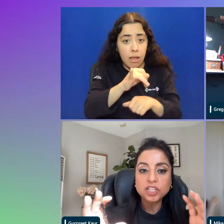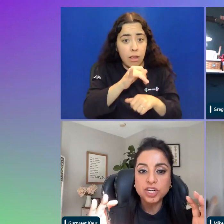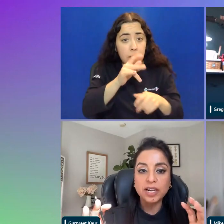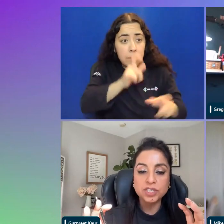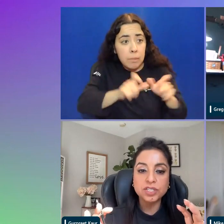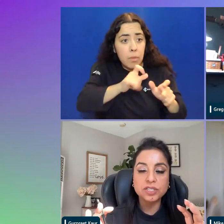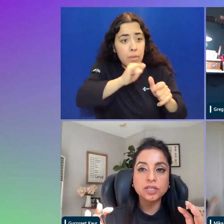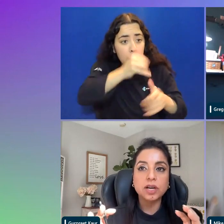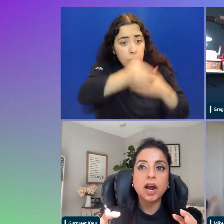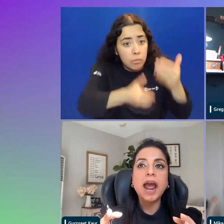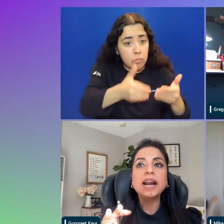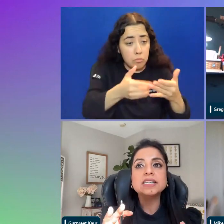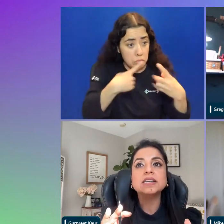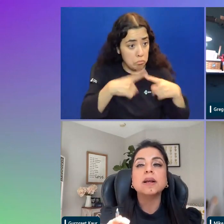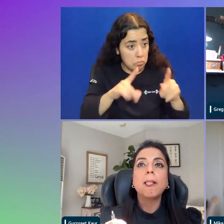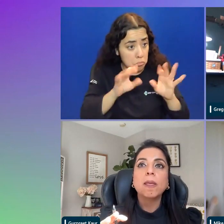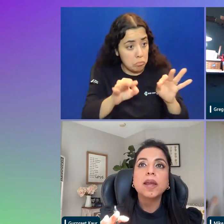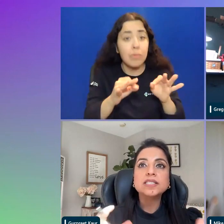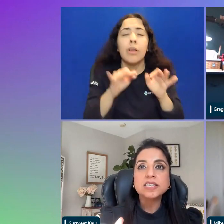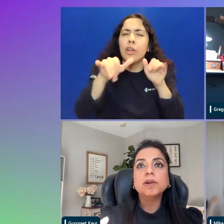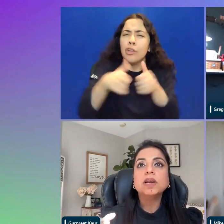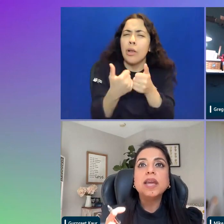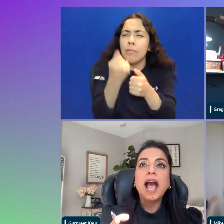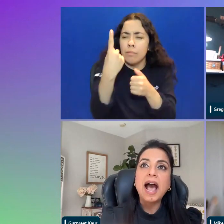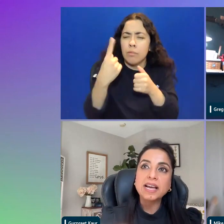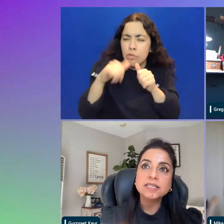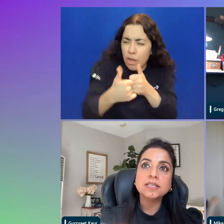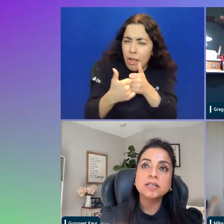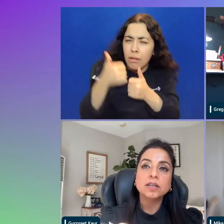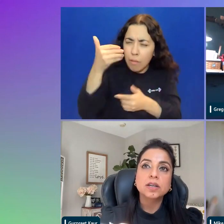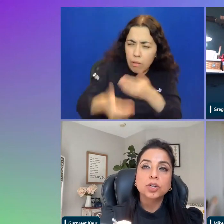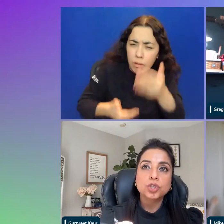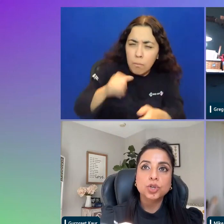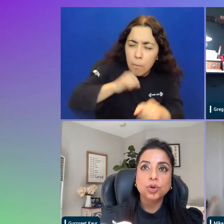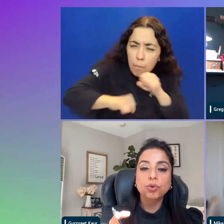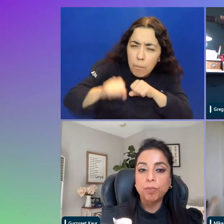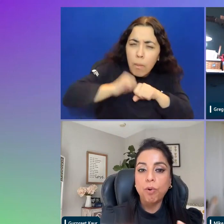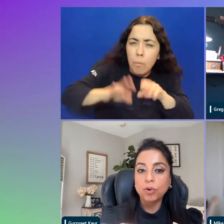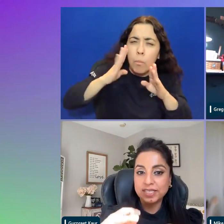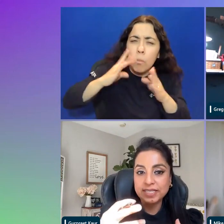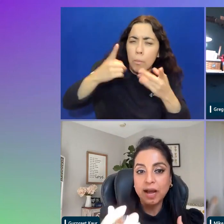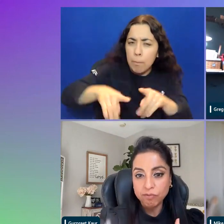challenges things at Accessibili she has to report somewhere